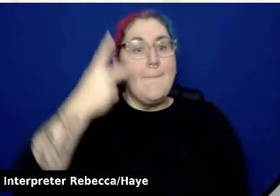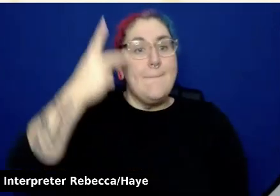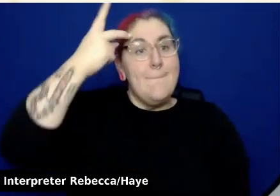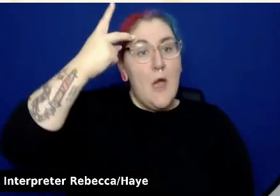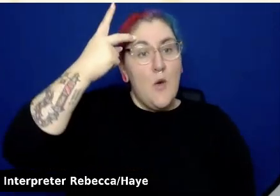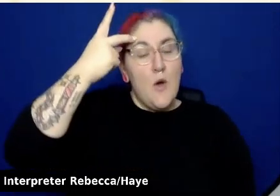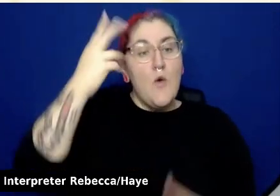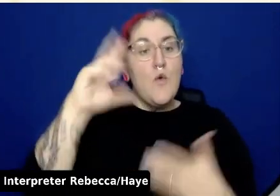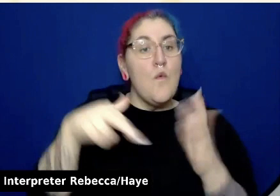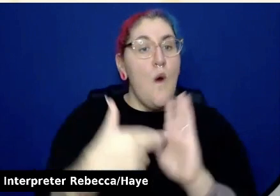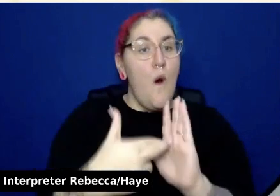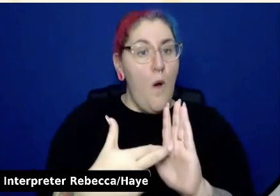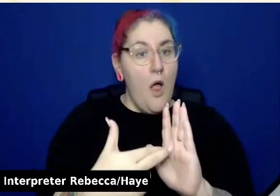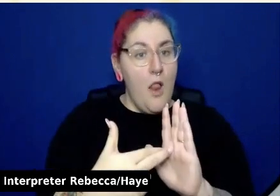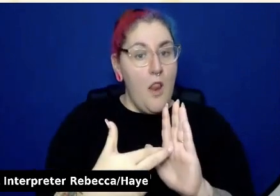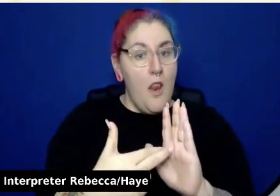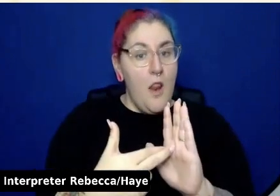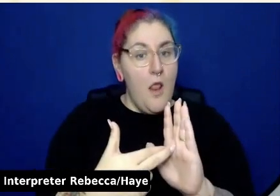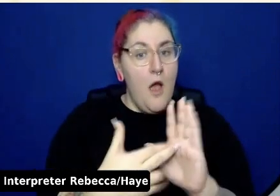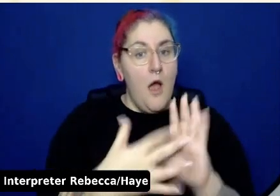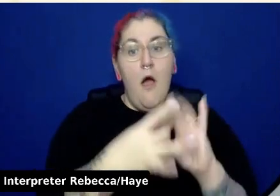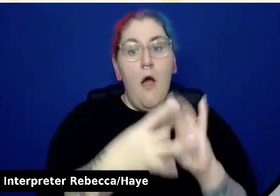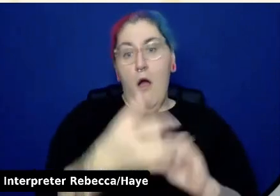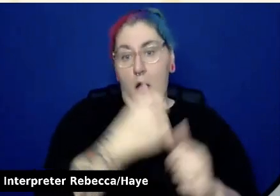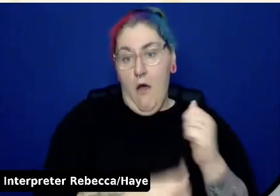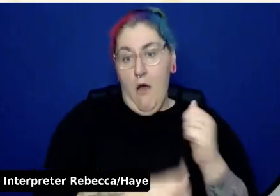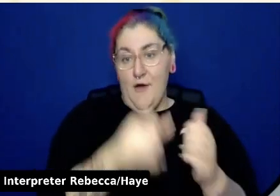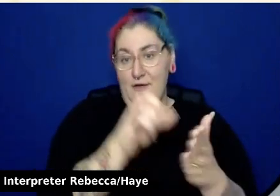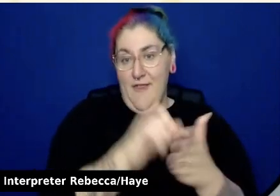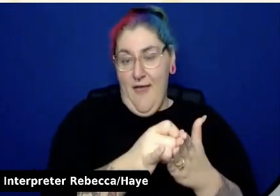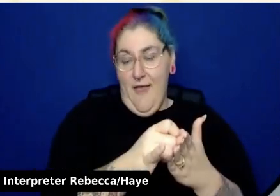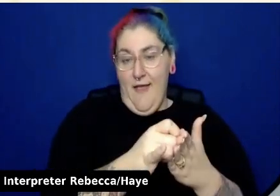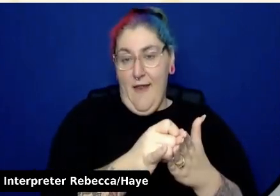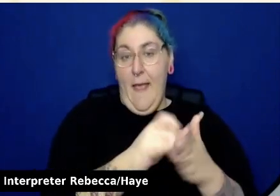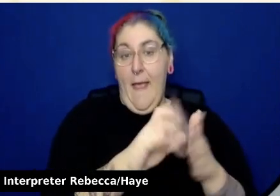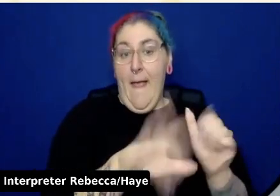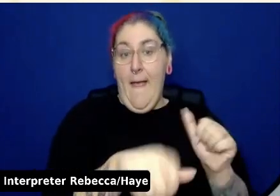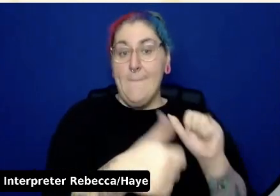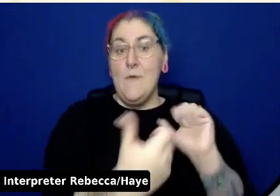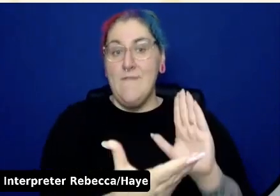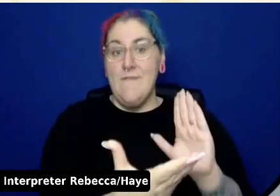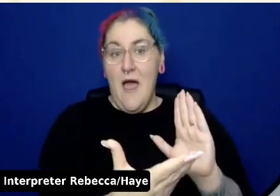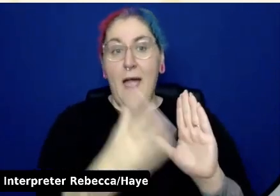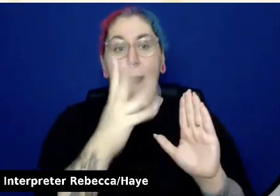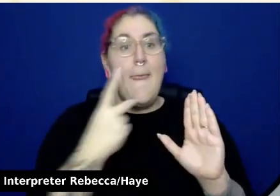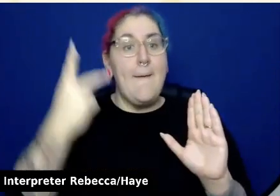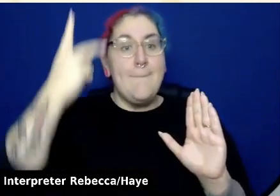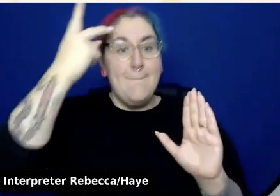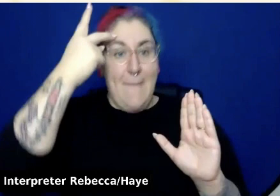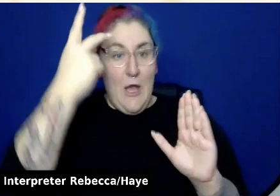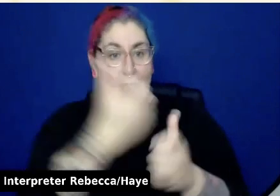and they forget to define... They provide parent element a parent role, but forget to define the child role.